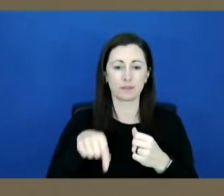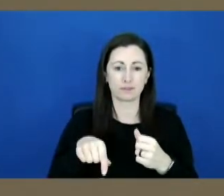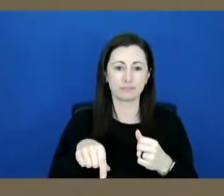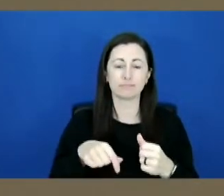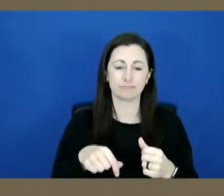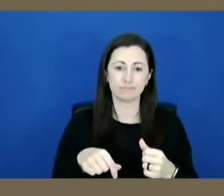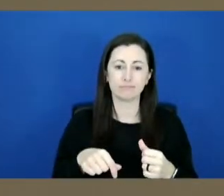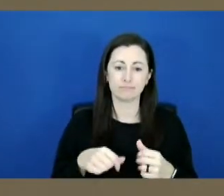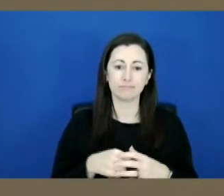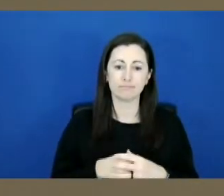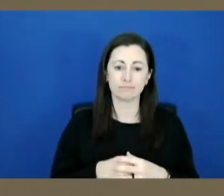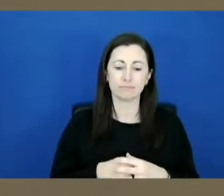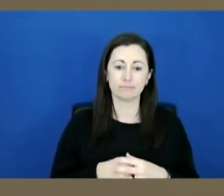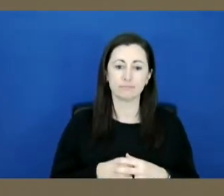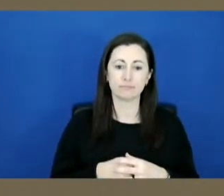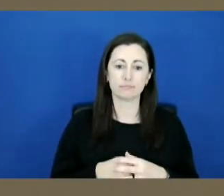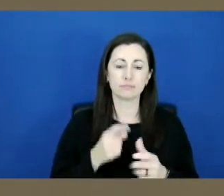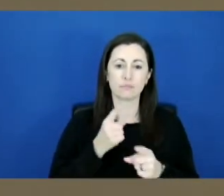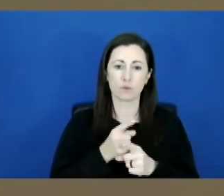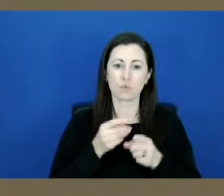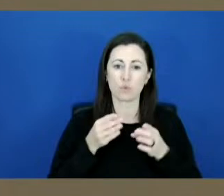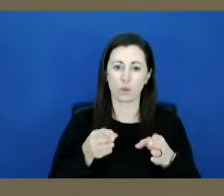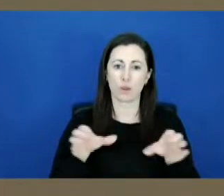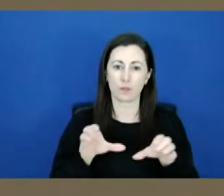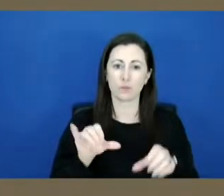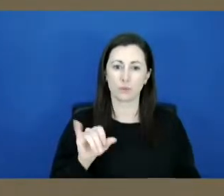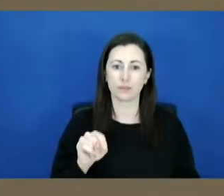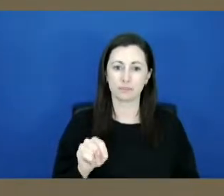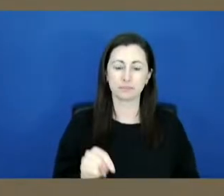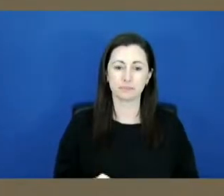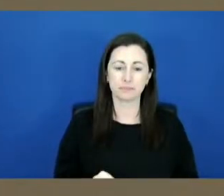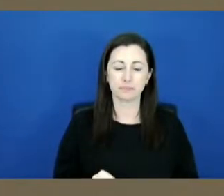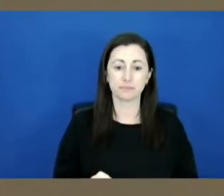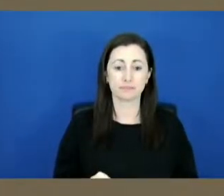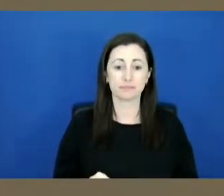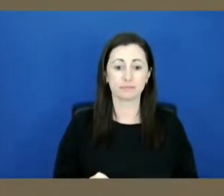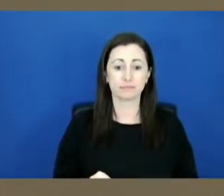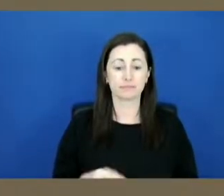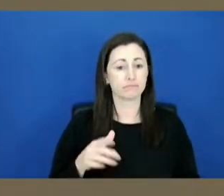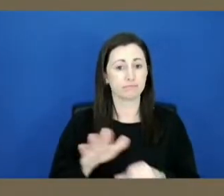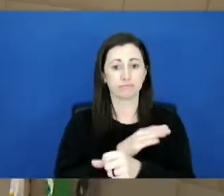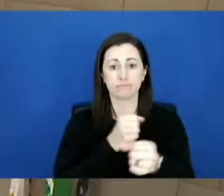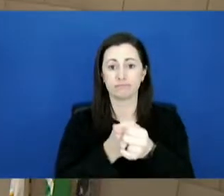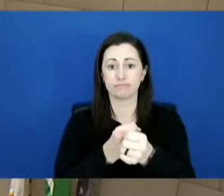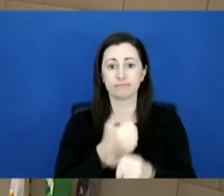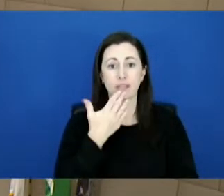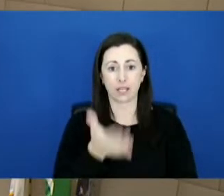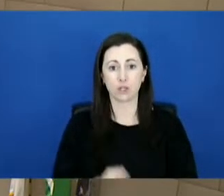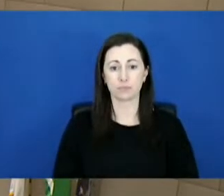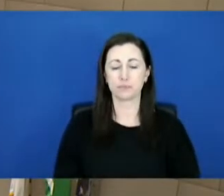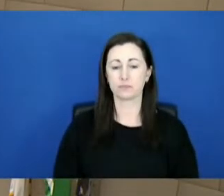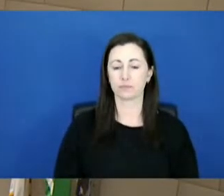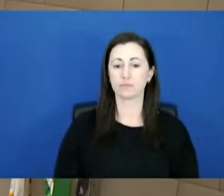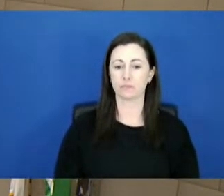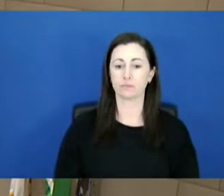I'M SUPER PROUD OF THE COUNTY FOR BEING INVOLVED IN THIS.